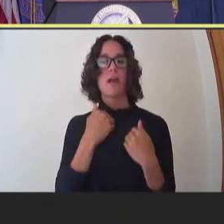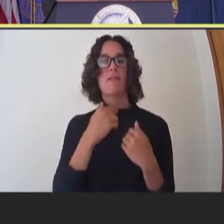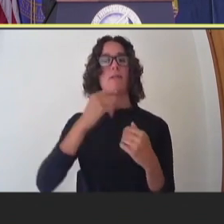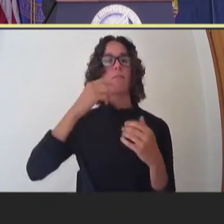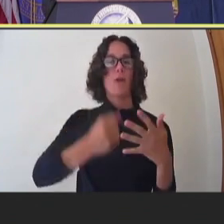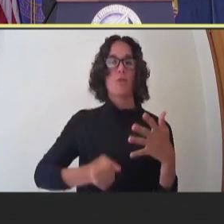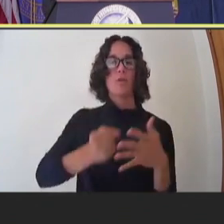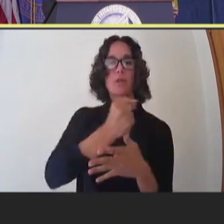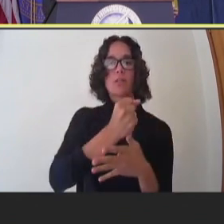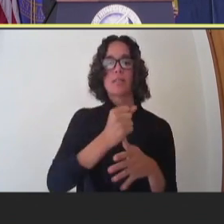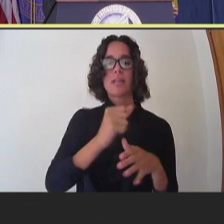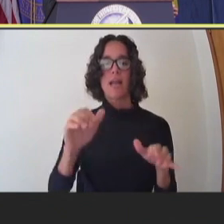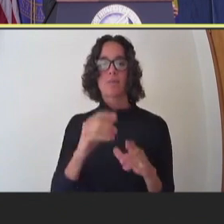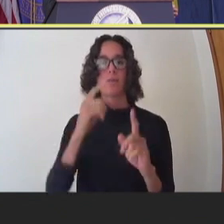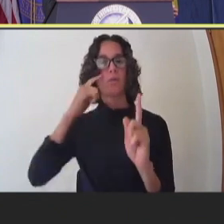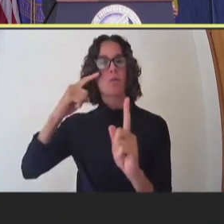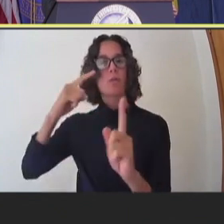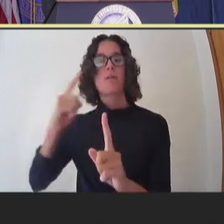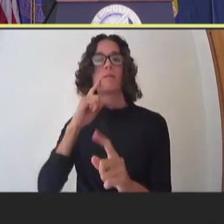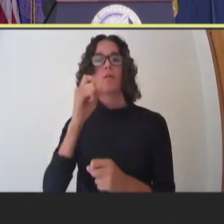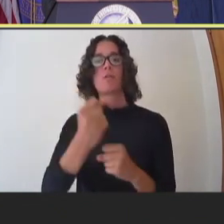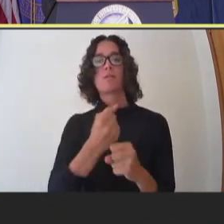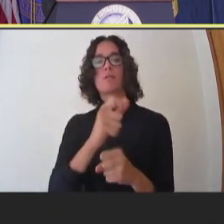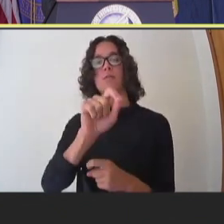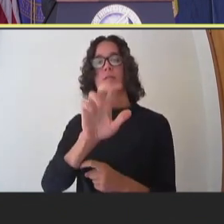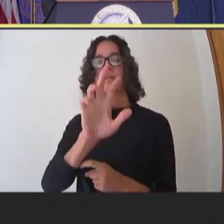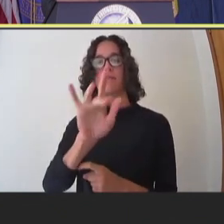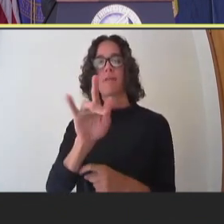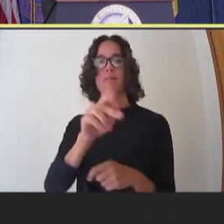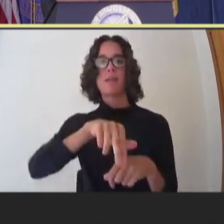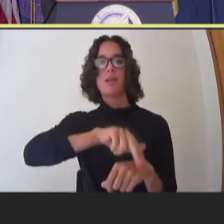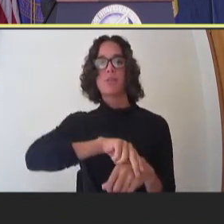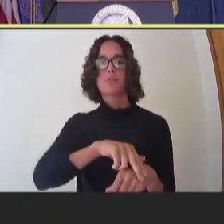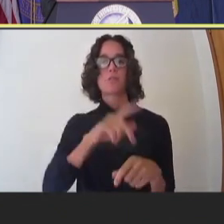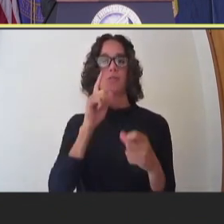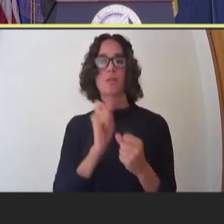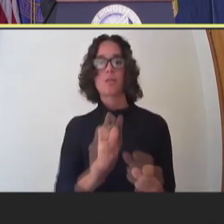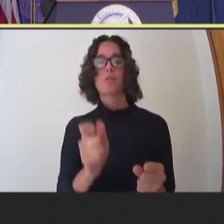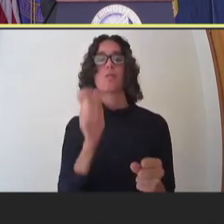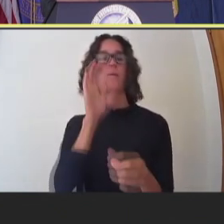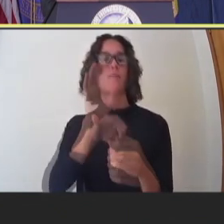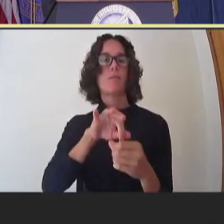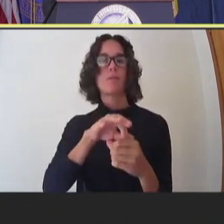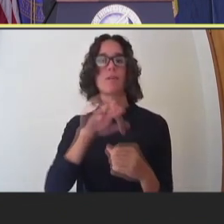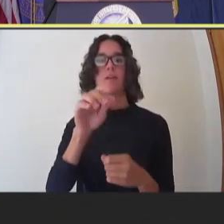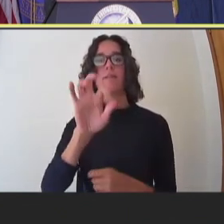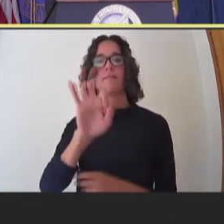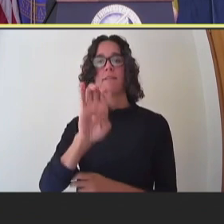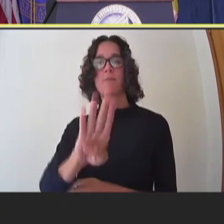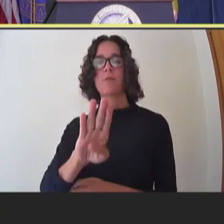of the vaccine's national strategy to be voted on at our February 2025 meeting. We heard from a